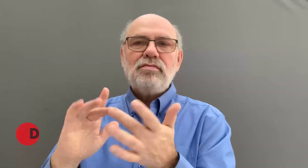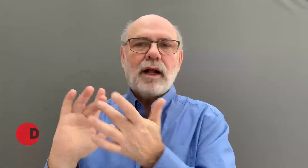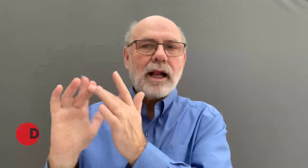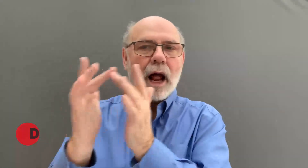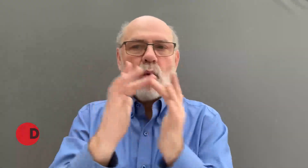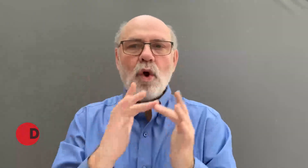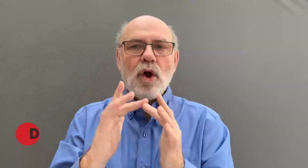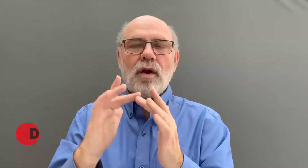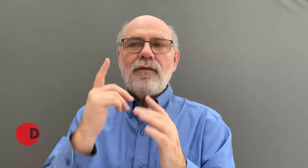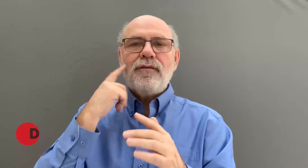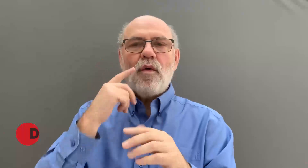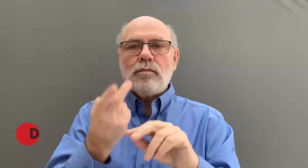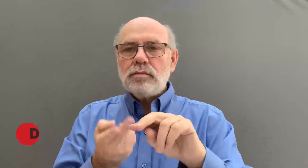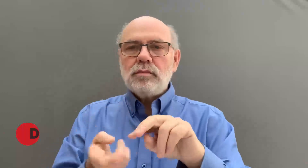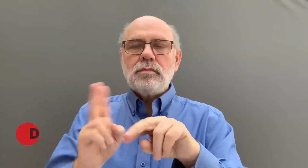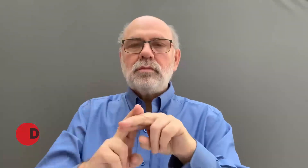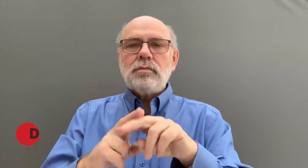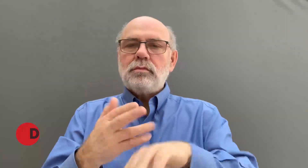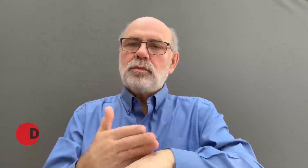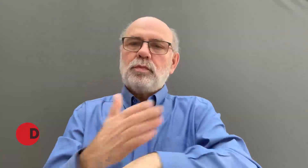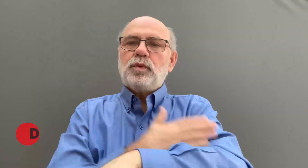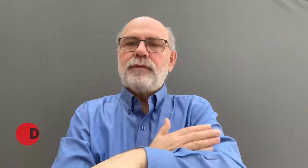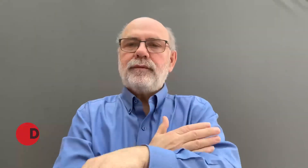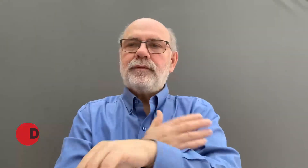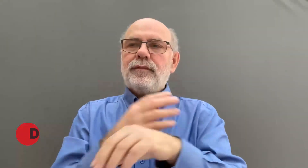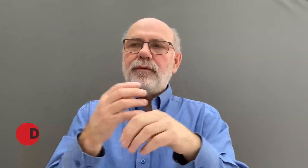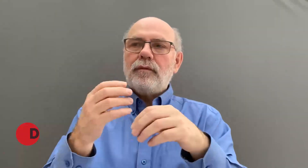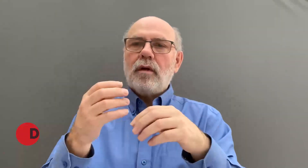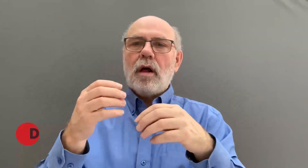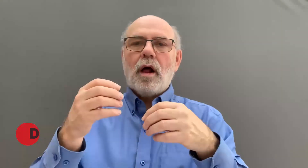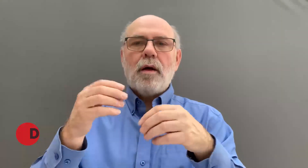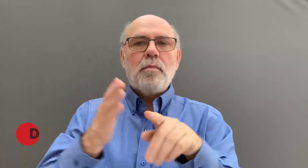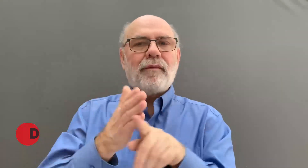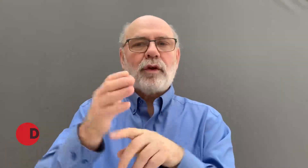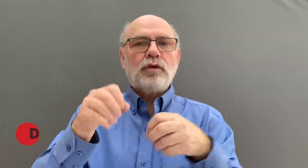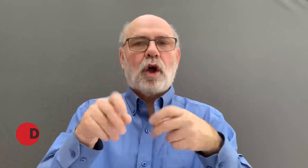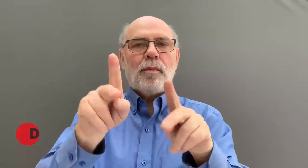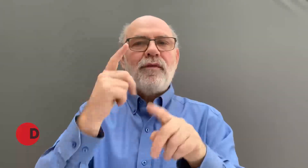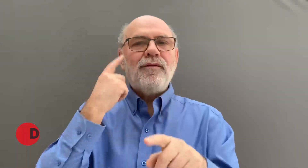and networking to gain professional networking opportunities to